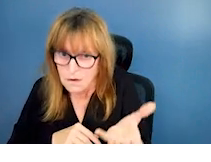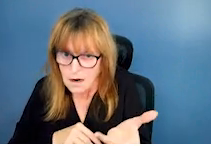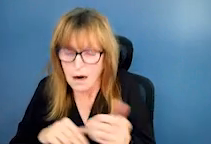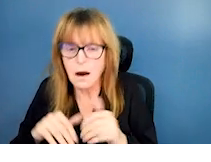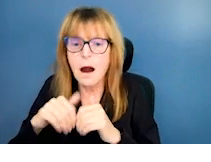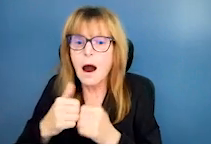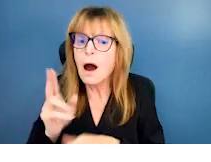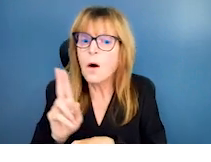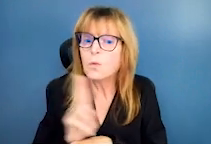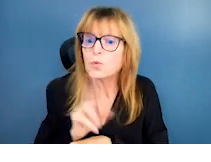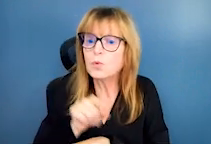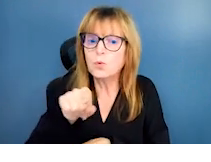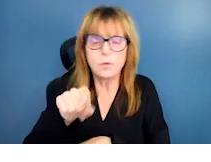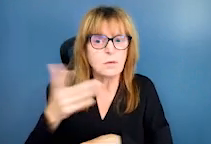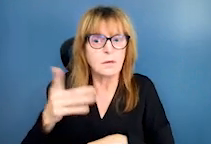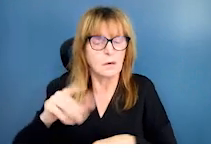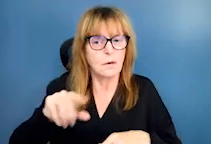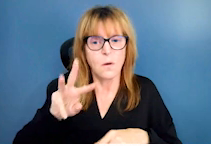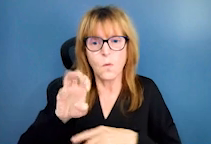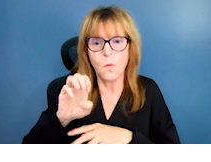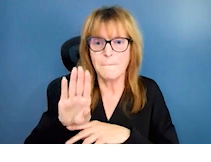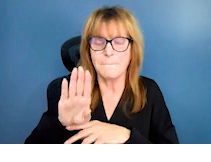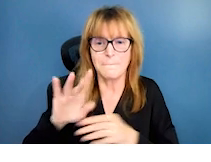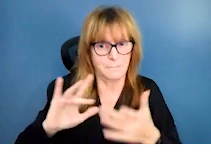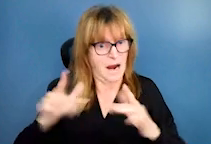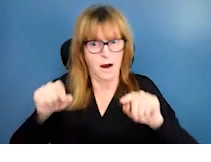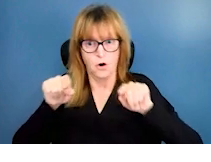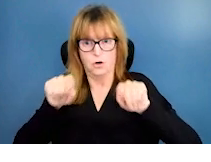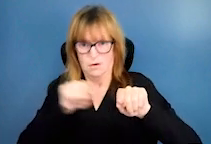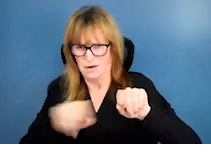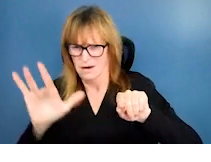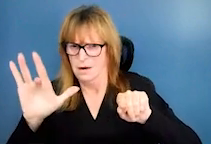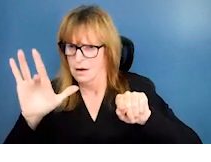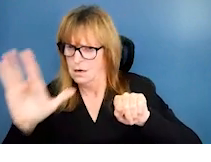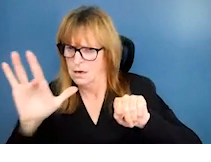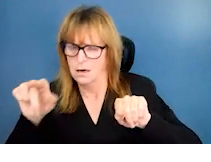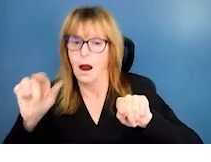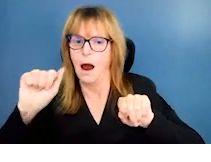on either the main page of the CVITP Grant, or the sub-page “How to Apply.”